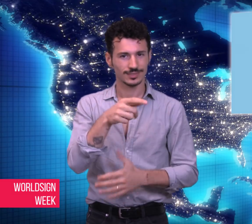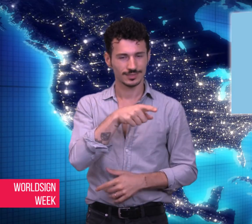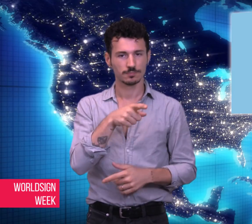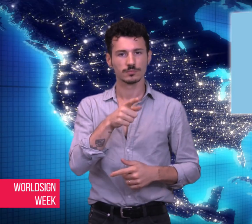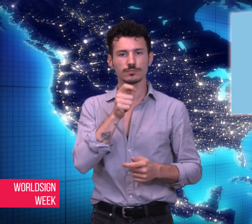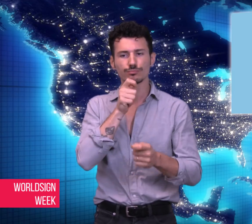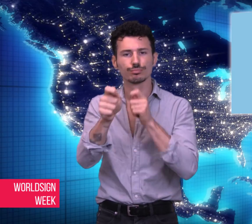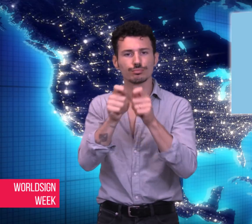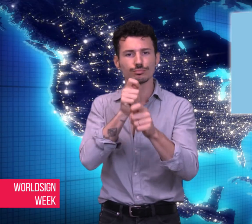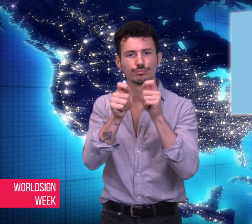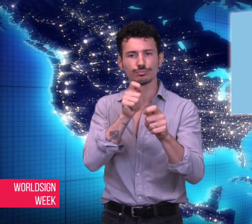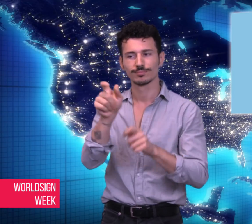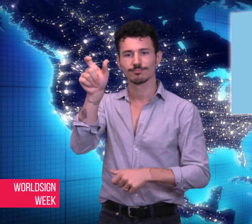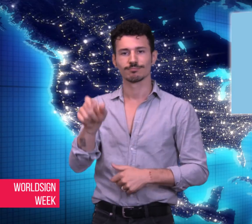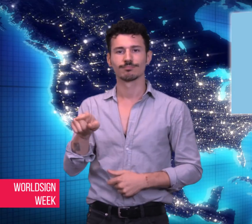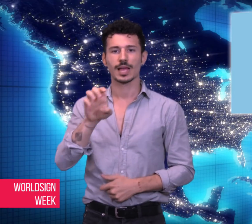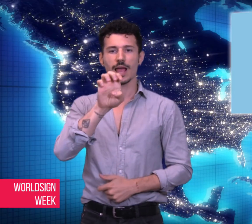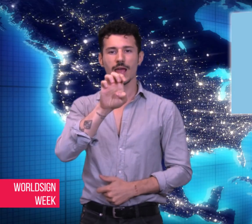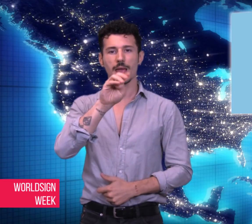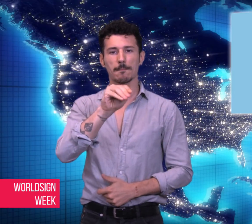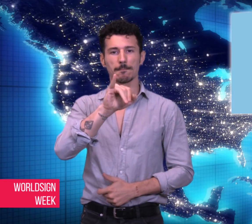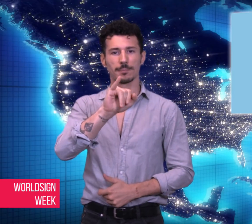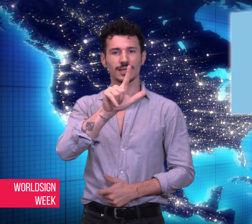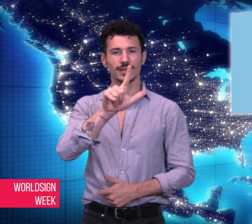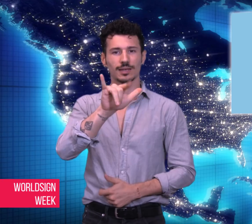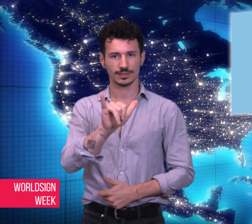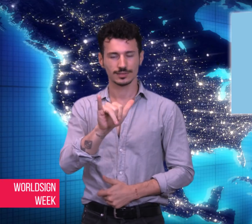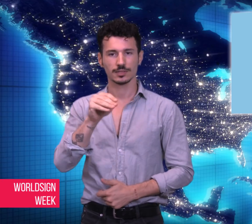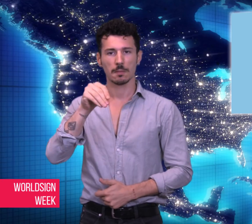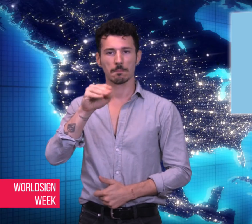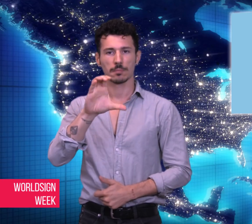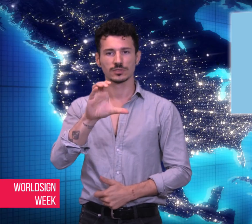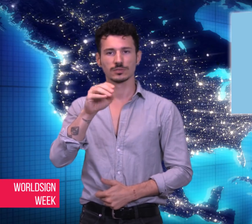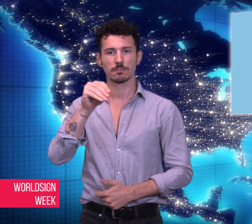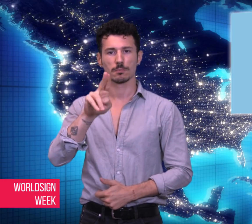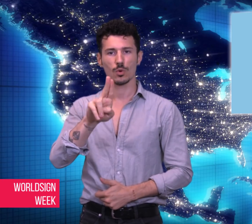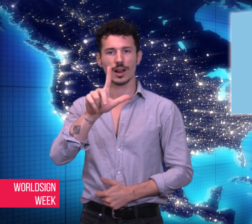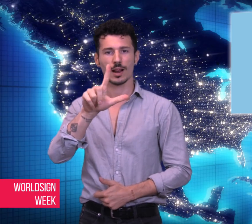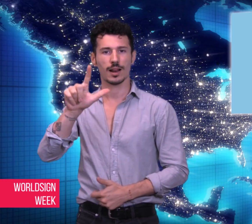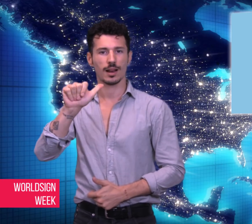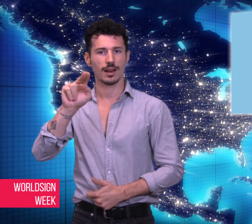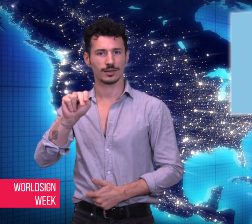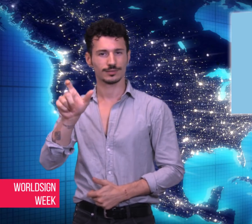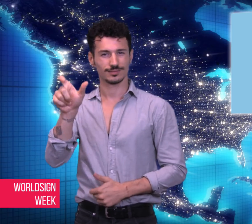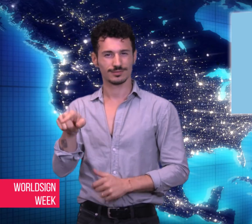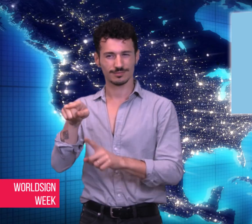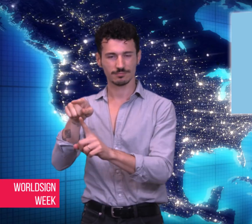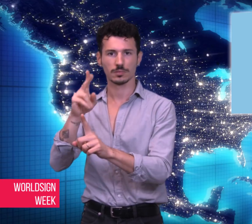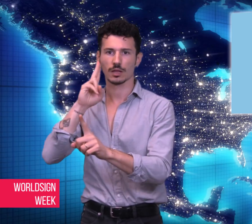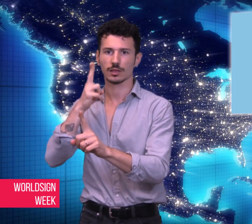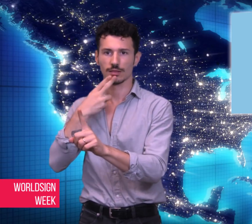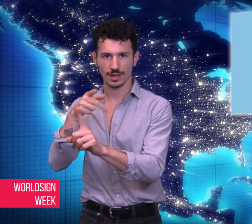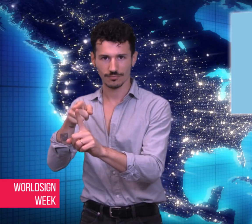profoundly deaf, her mother Rose says although Emily had a cochlear implant